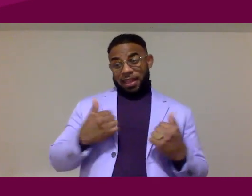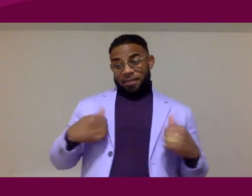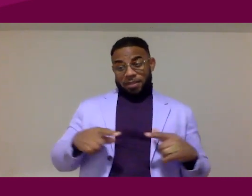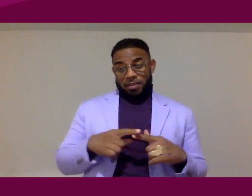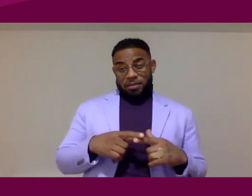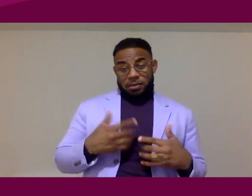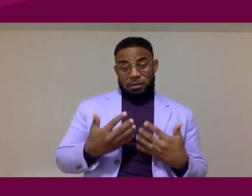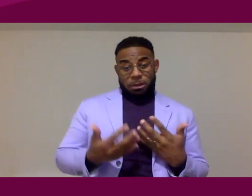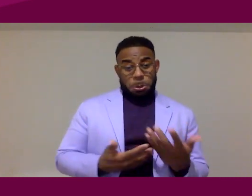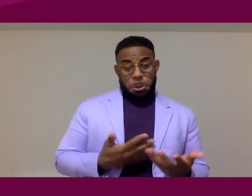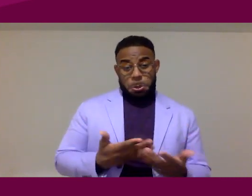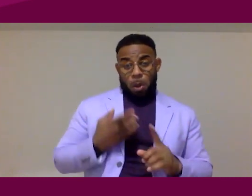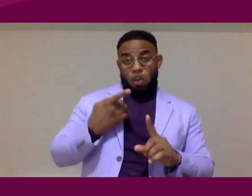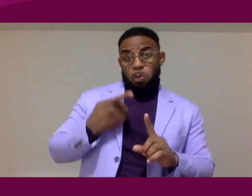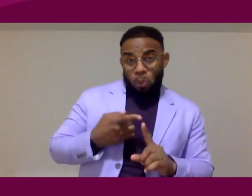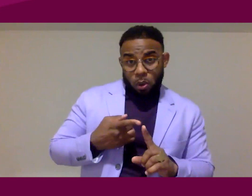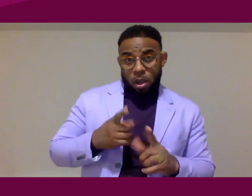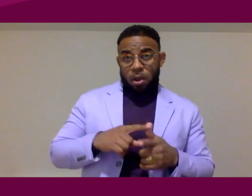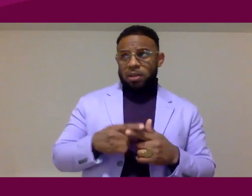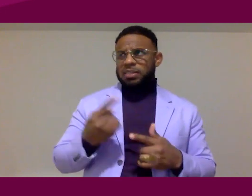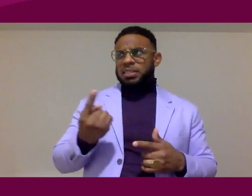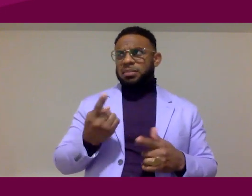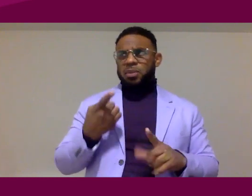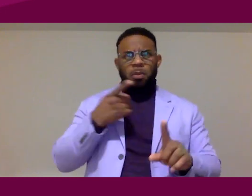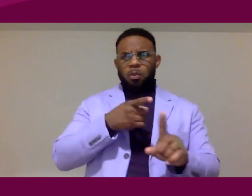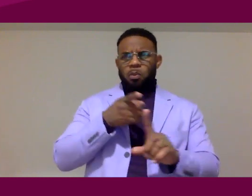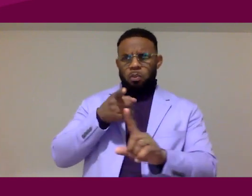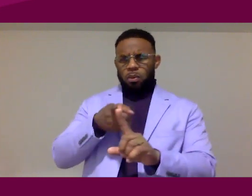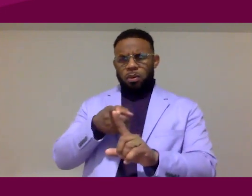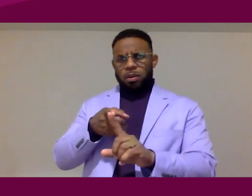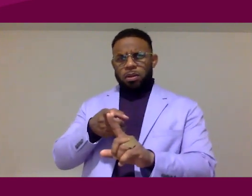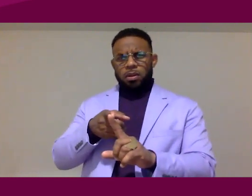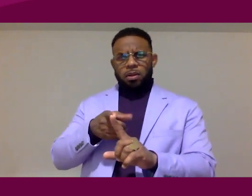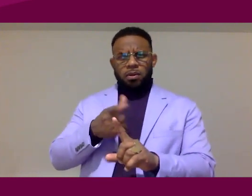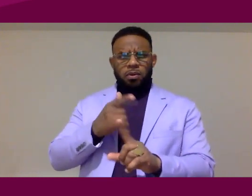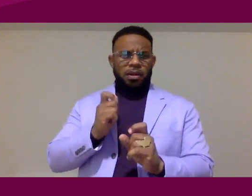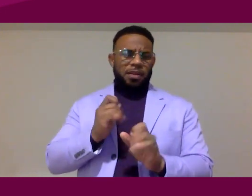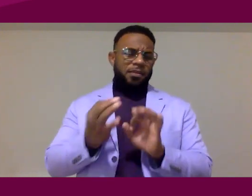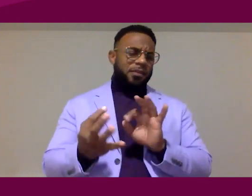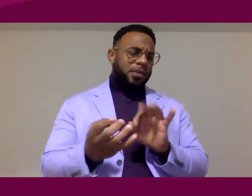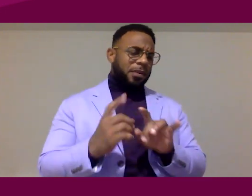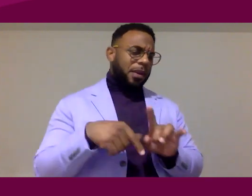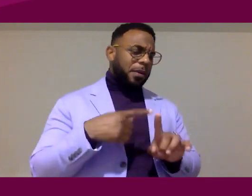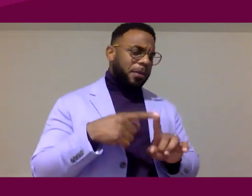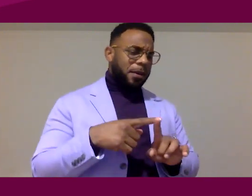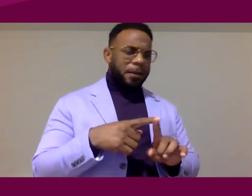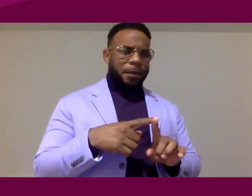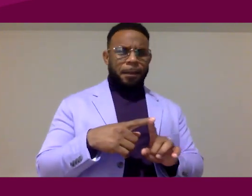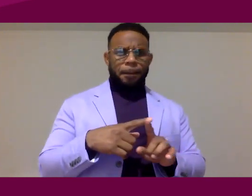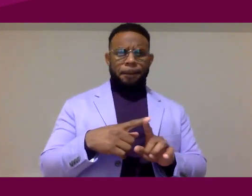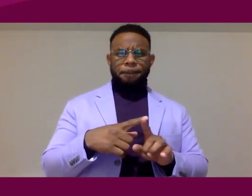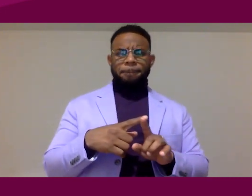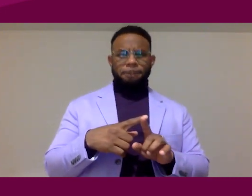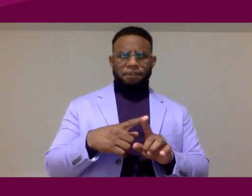point or something to point to when we were giving our feedback about poor header structure